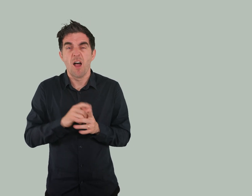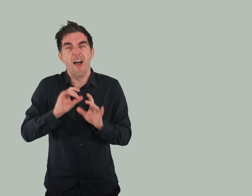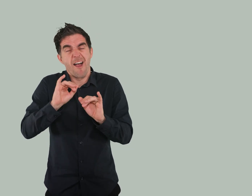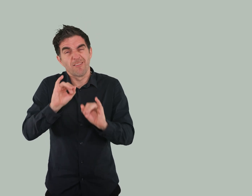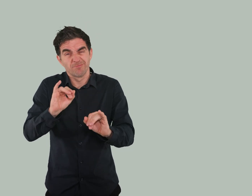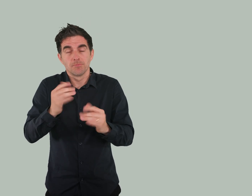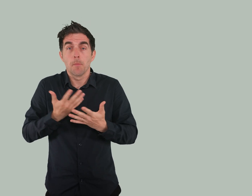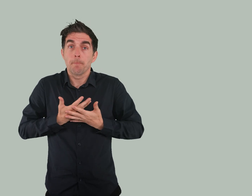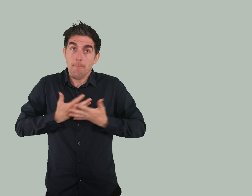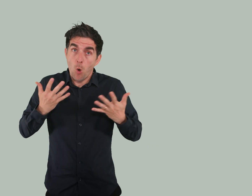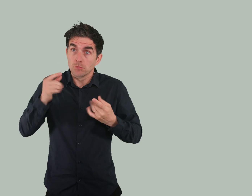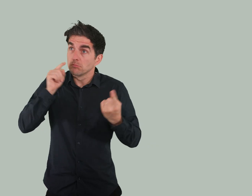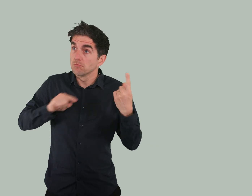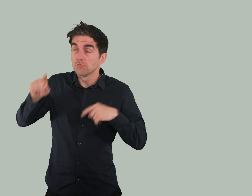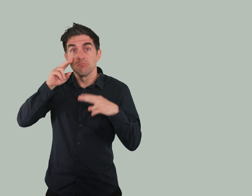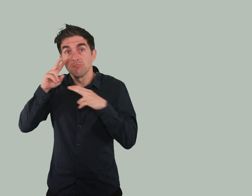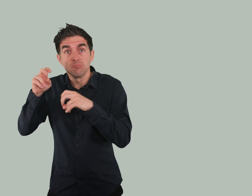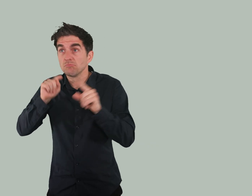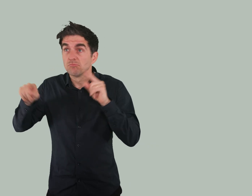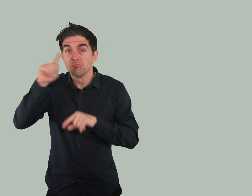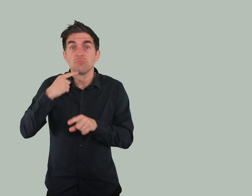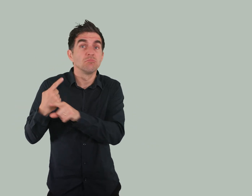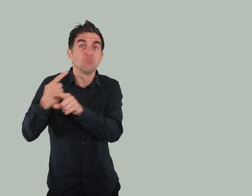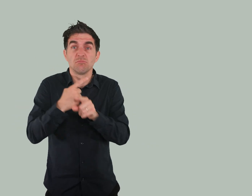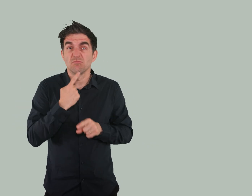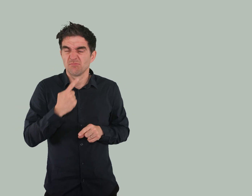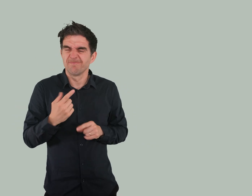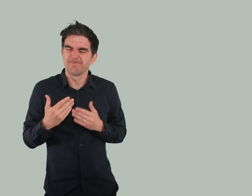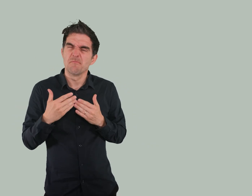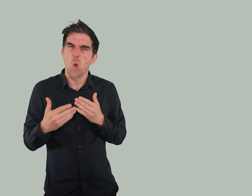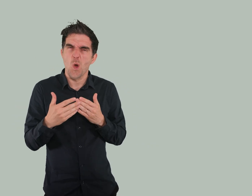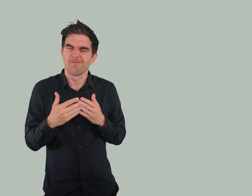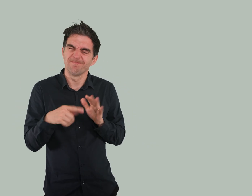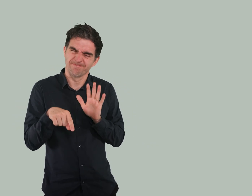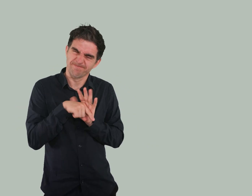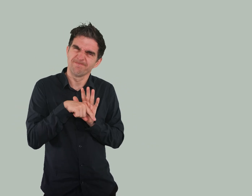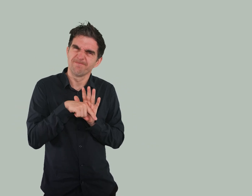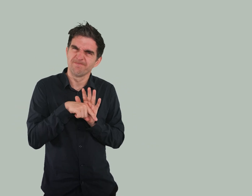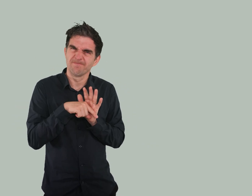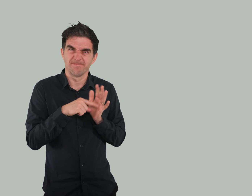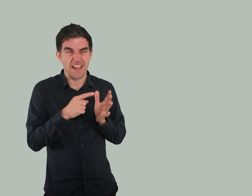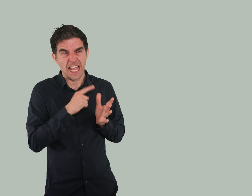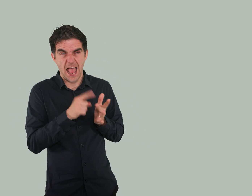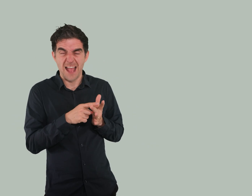But most commentators tend to take a more pessimistic view